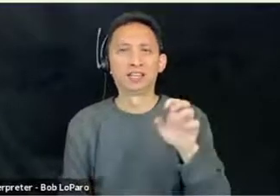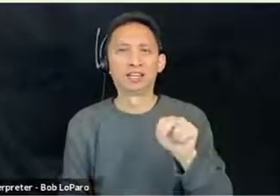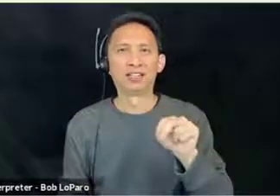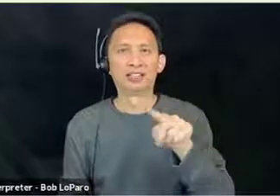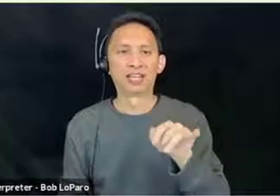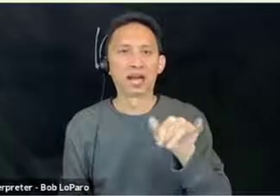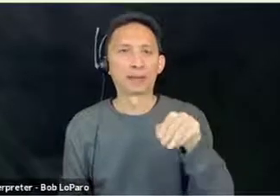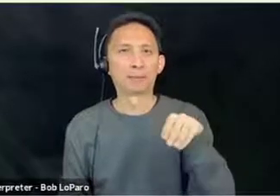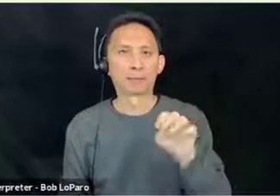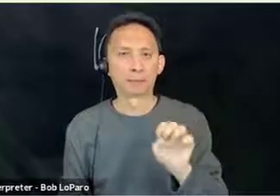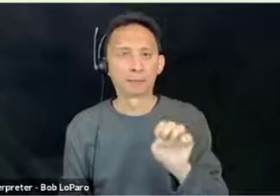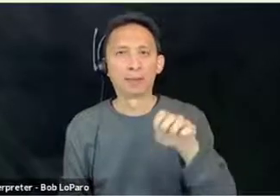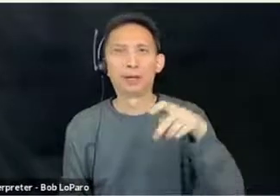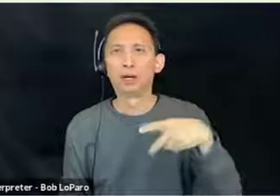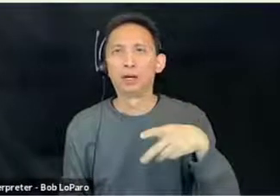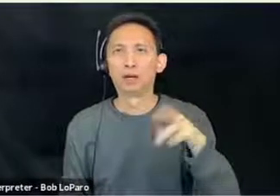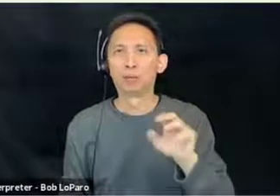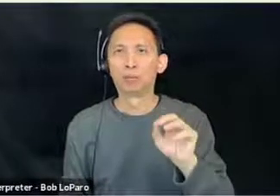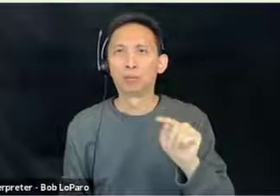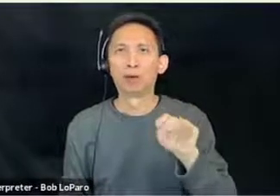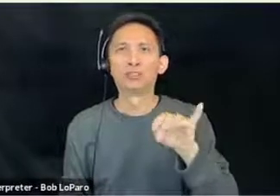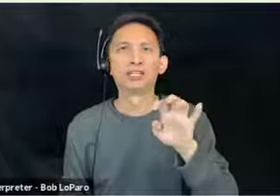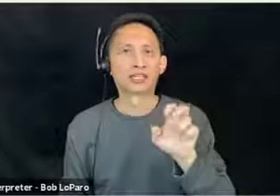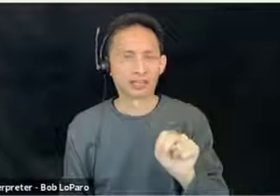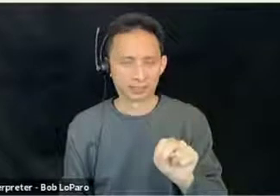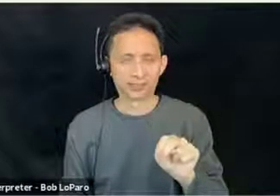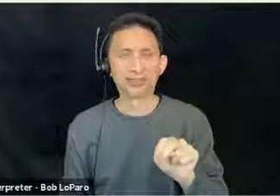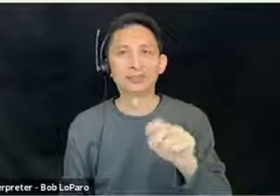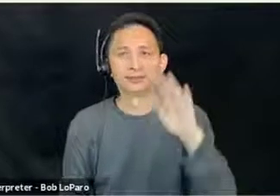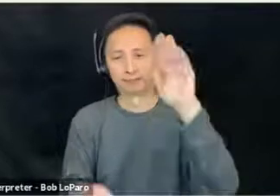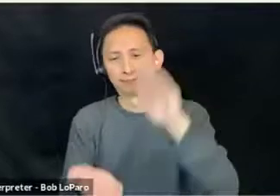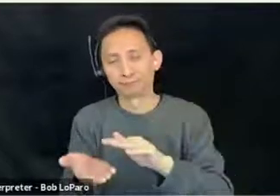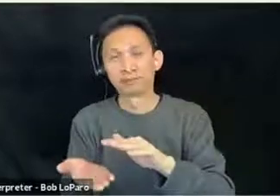and those are D-bifunctional protein deficiency,